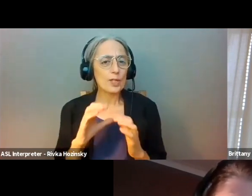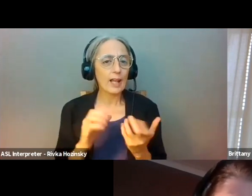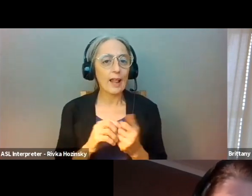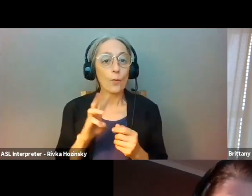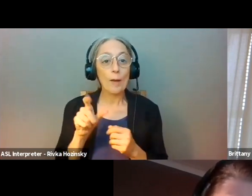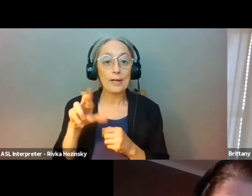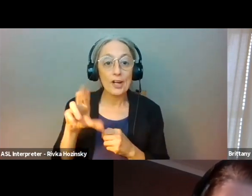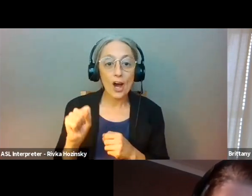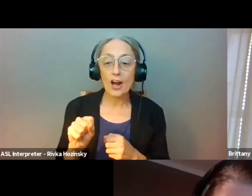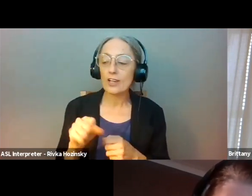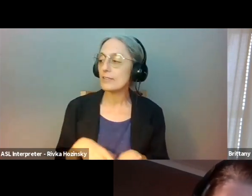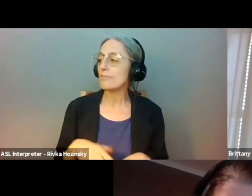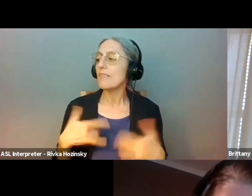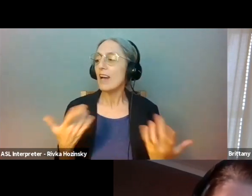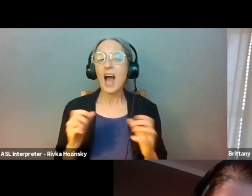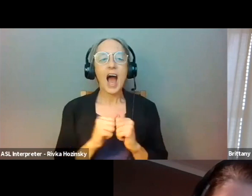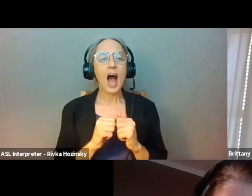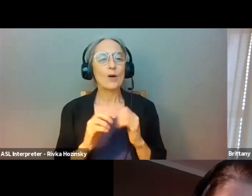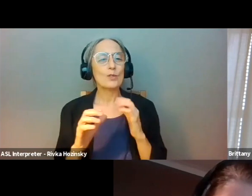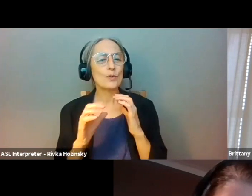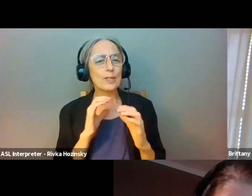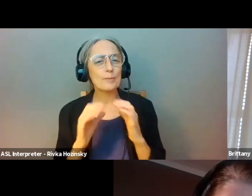how to communicate that these are accessible?